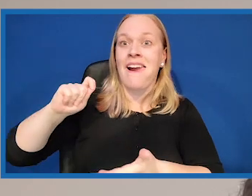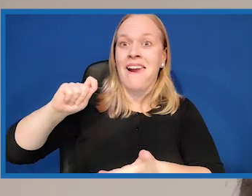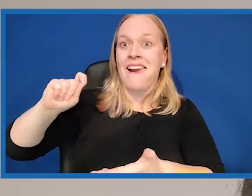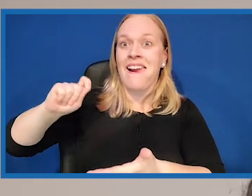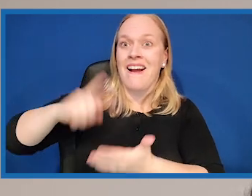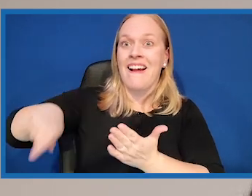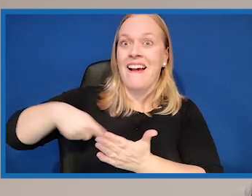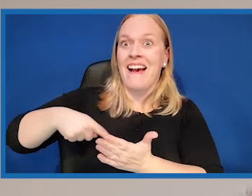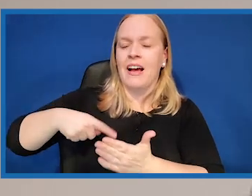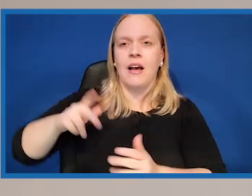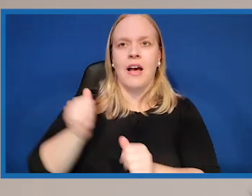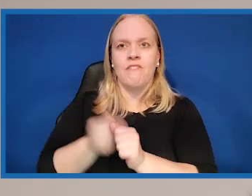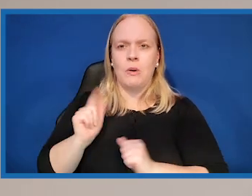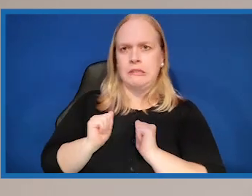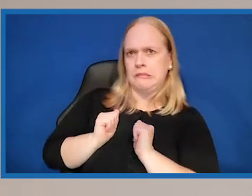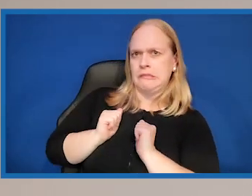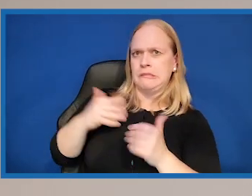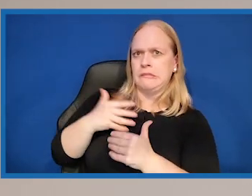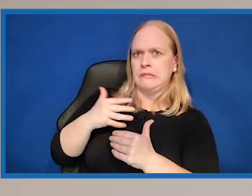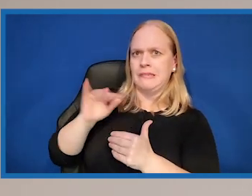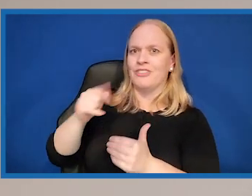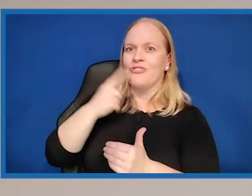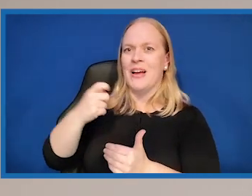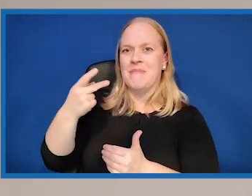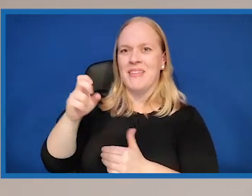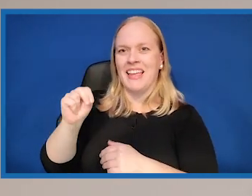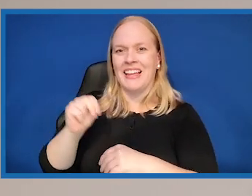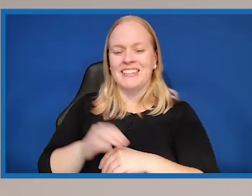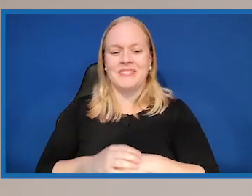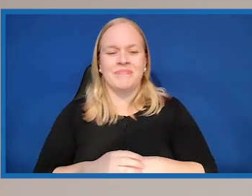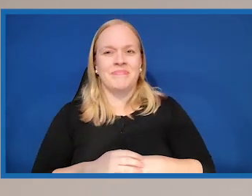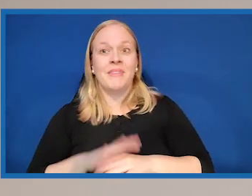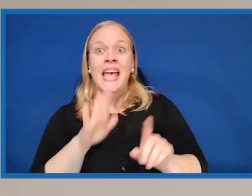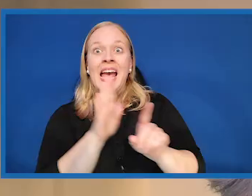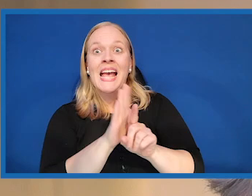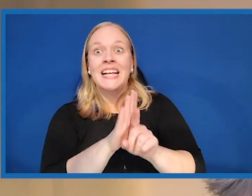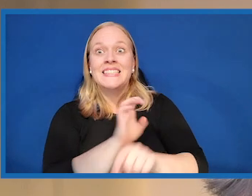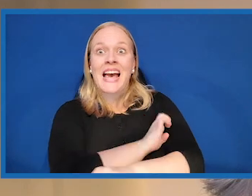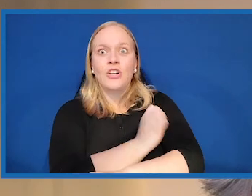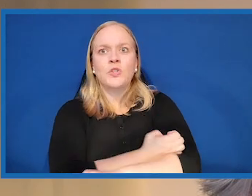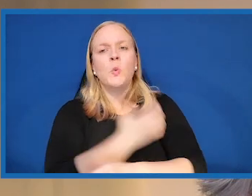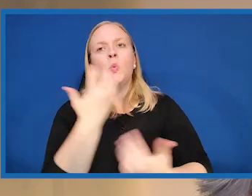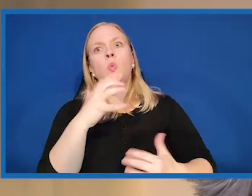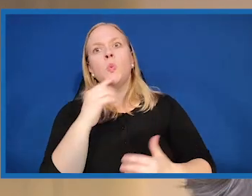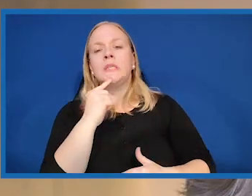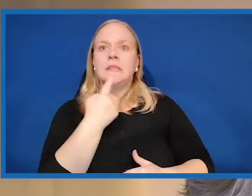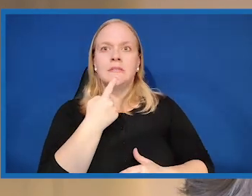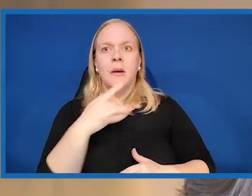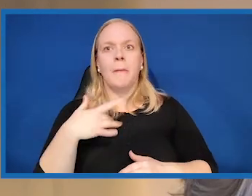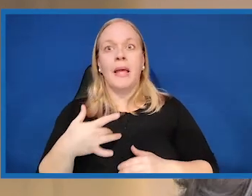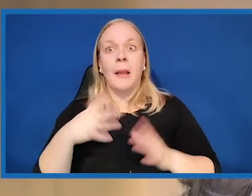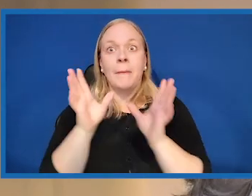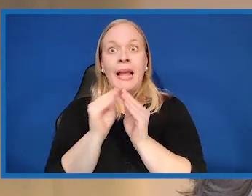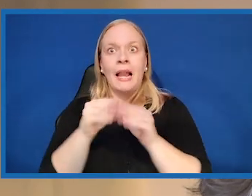HIS PRETTY INTENSE ENERGY AND ONE OF THE CHARACTERISTICS WAS THE BOUNCING KNEE, WHICH YOU NEVER MISSED AND IT WAS ALWAYS THERE